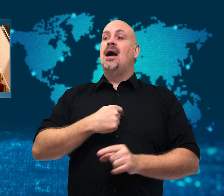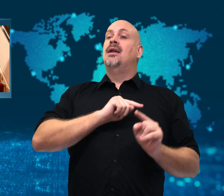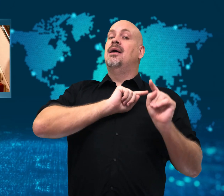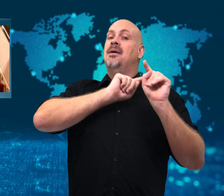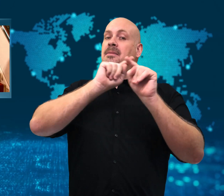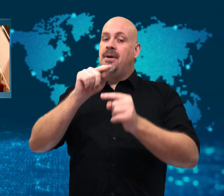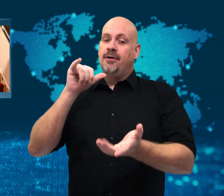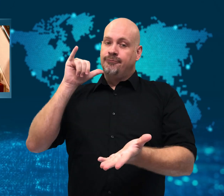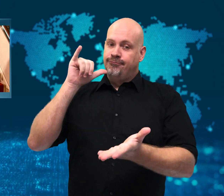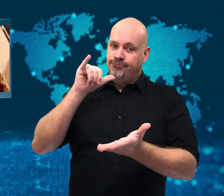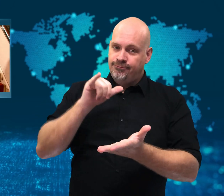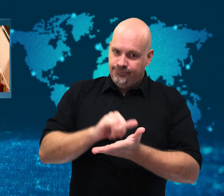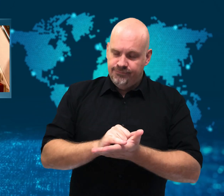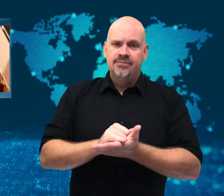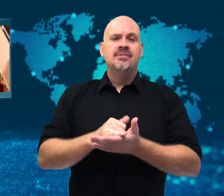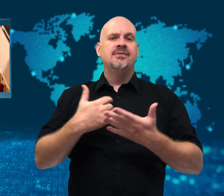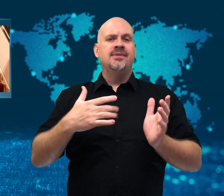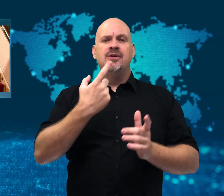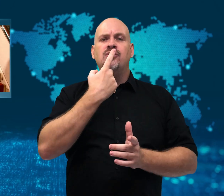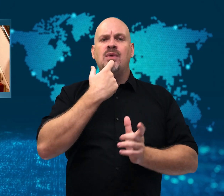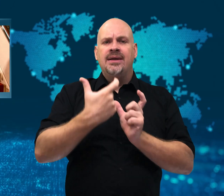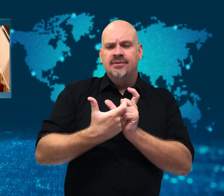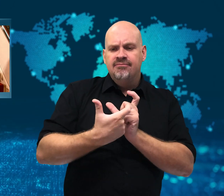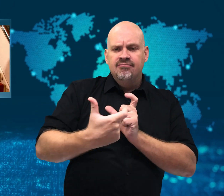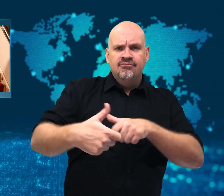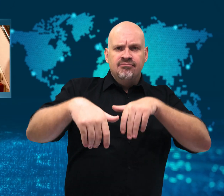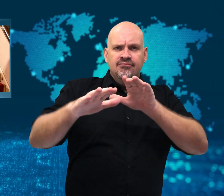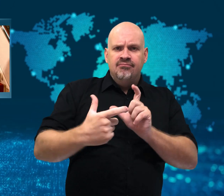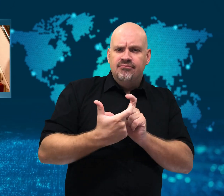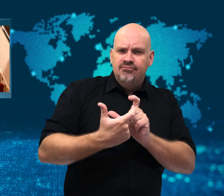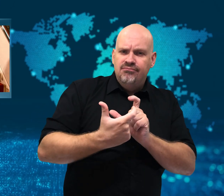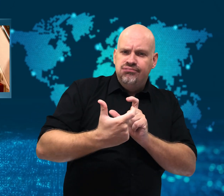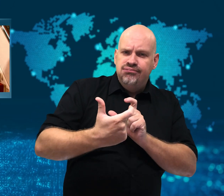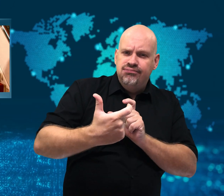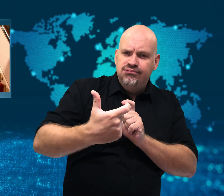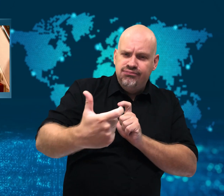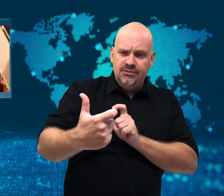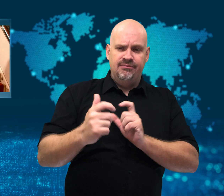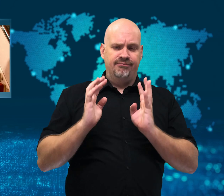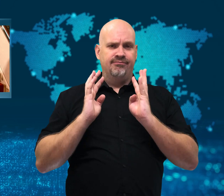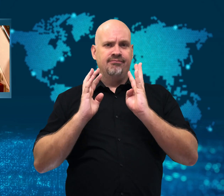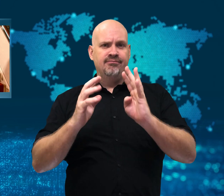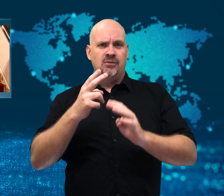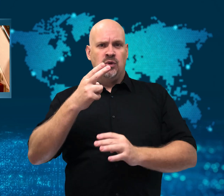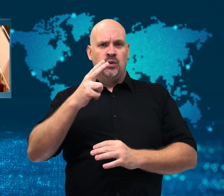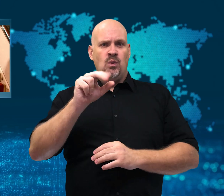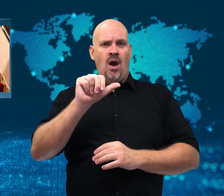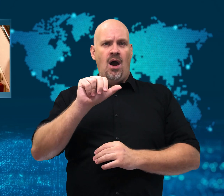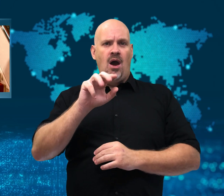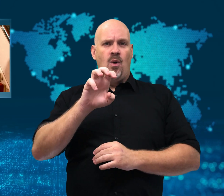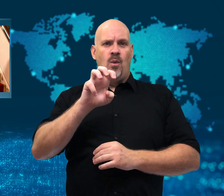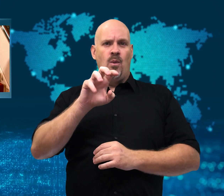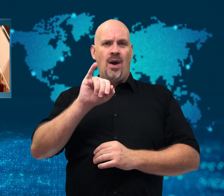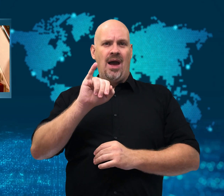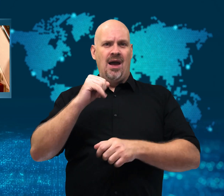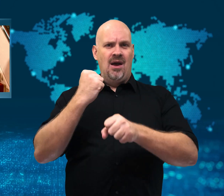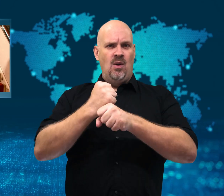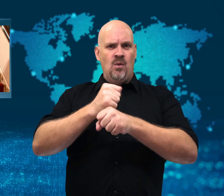she was welcomed on a red-carpet by Huawei employees in full